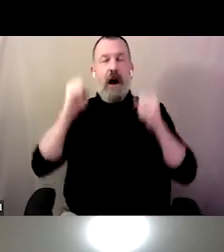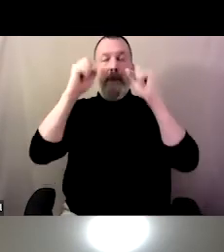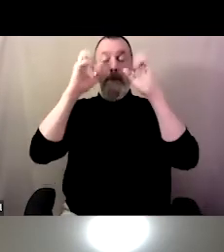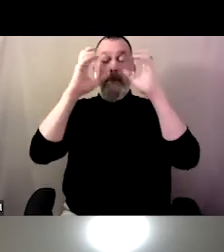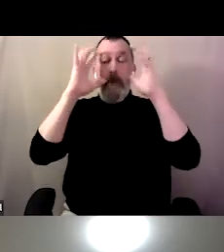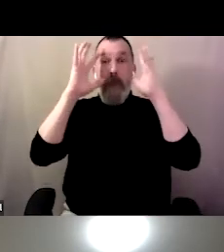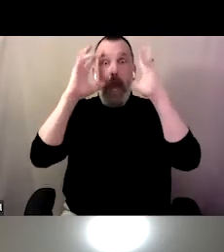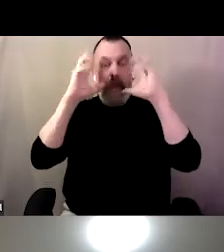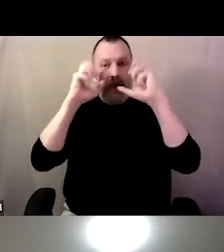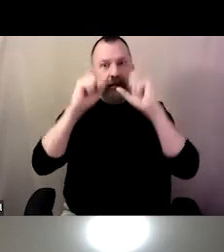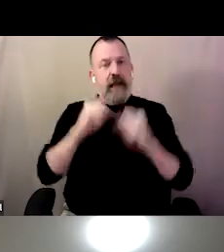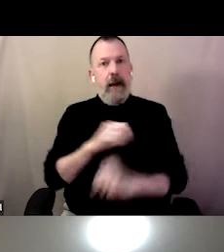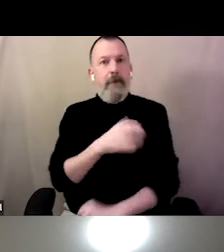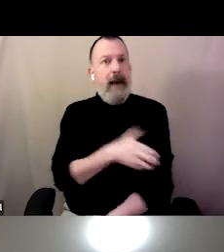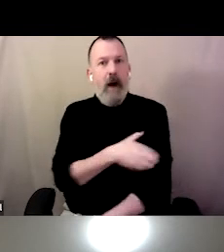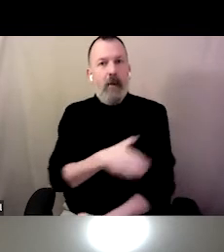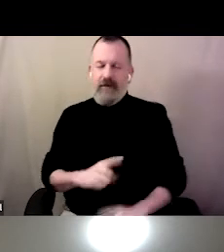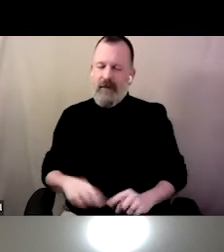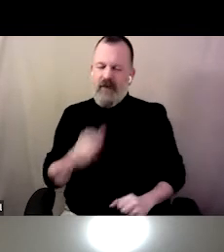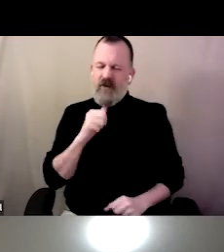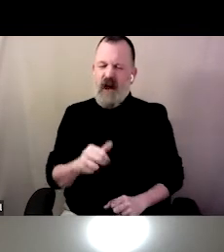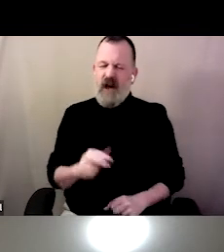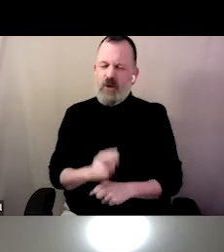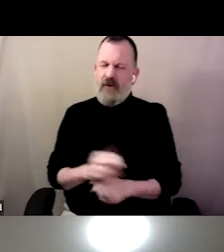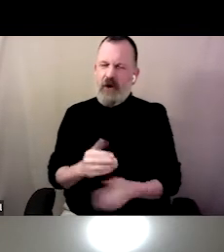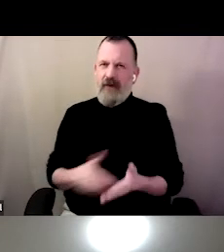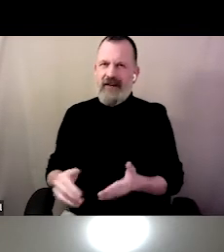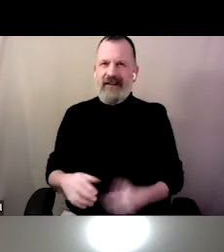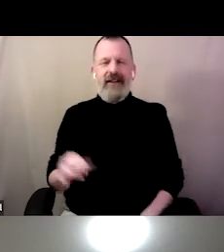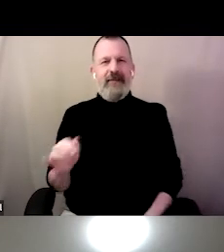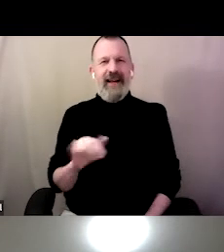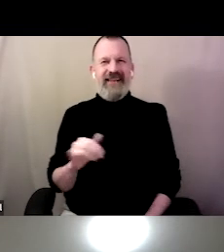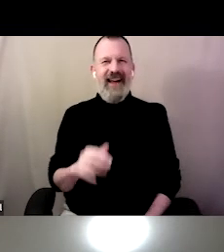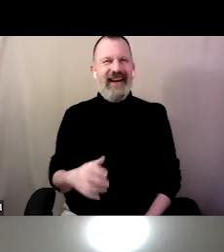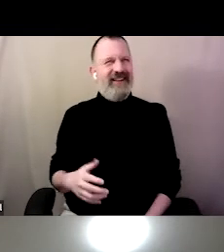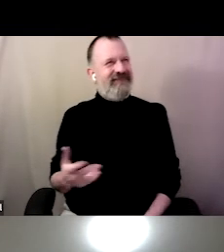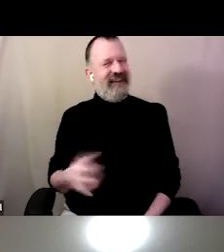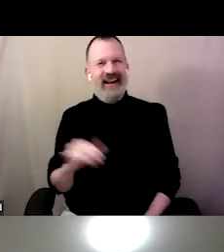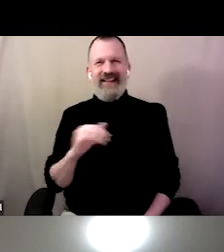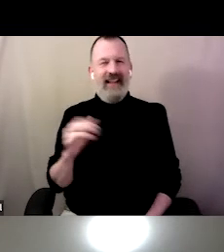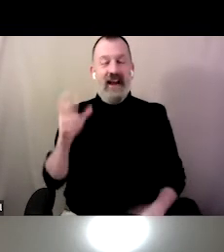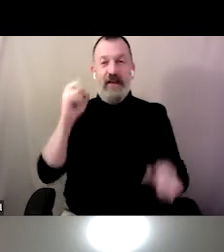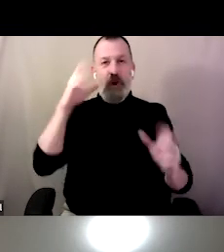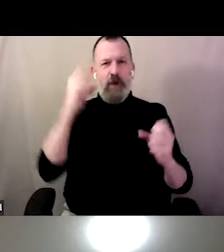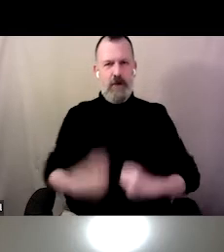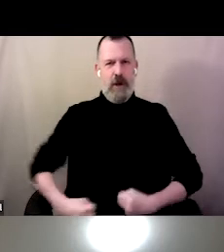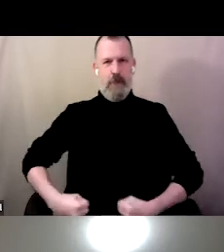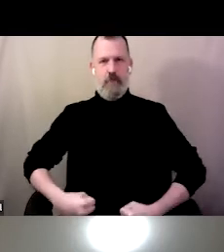they're just not used very much. You know, it's kind of like that. CalebBarlow: It's like the incredibly burly person walking out of the gym